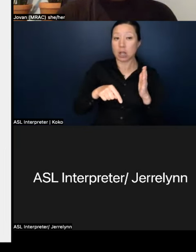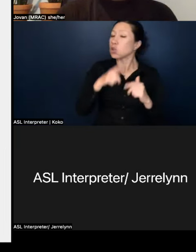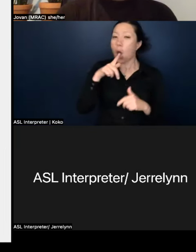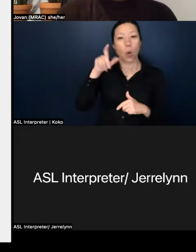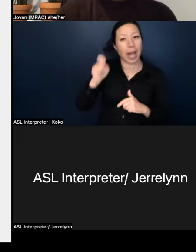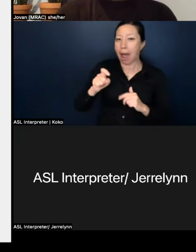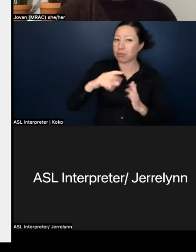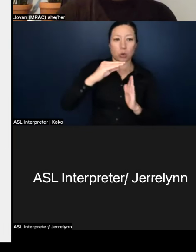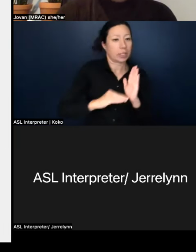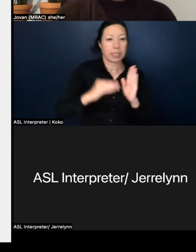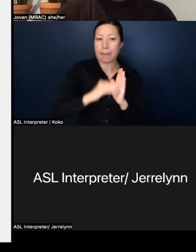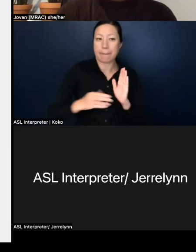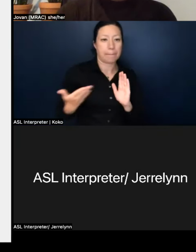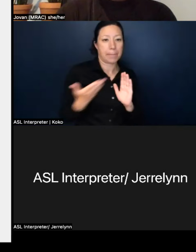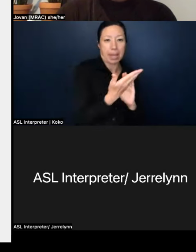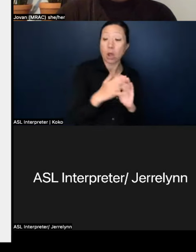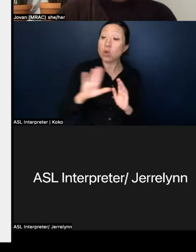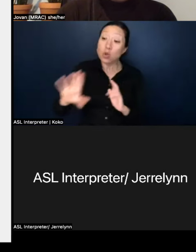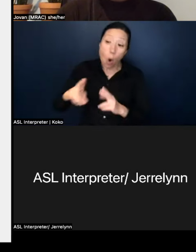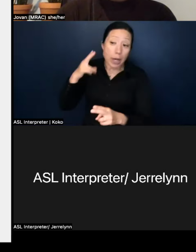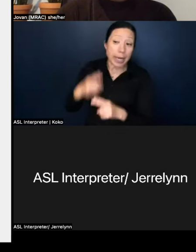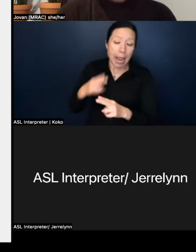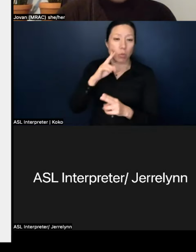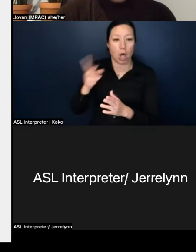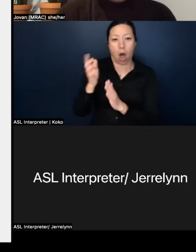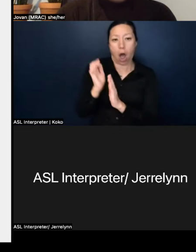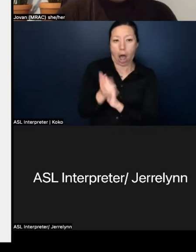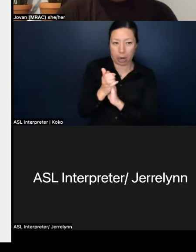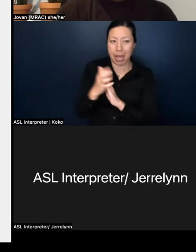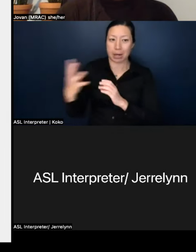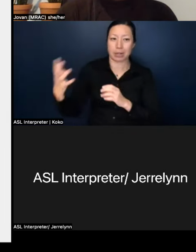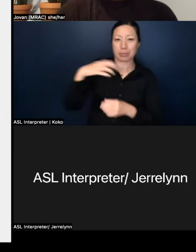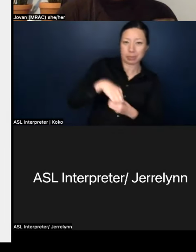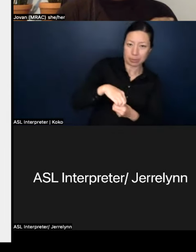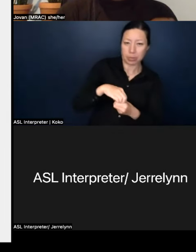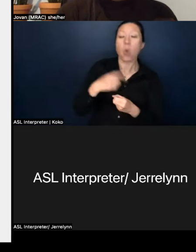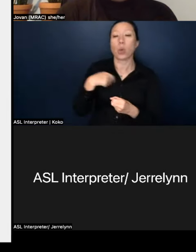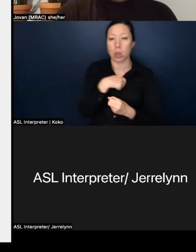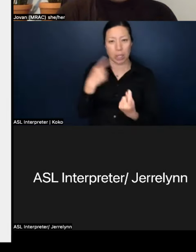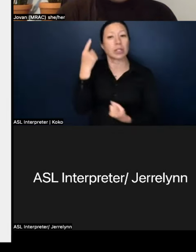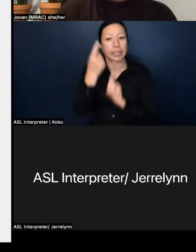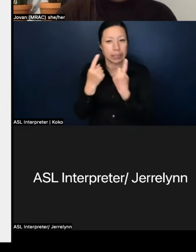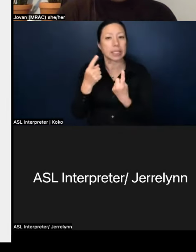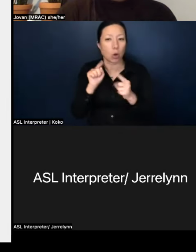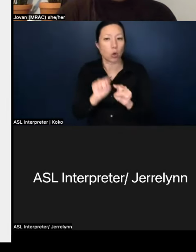Your name will automatically be placed into consideration. If you do not wish to be considered,